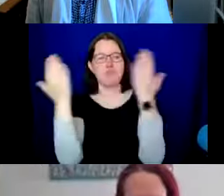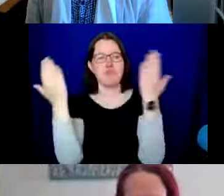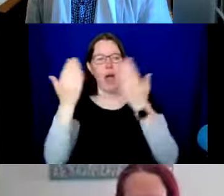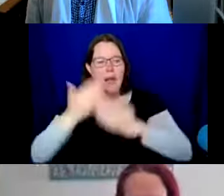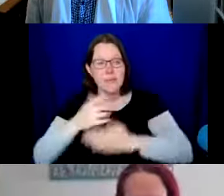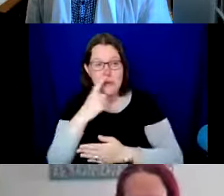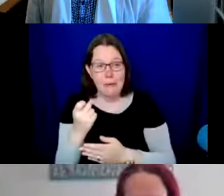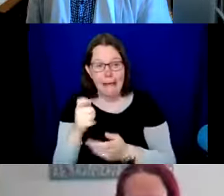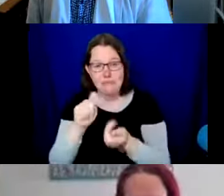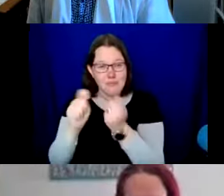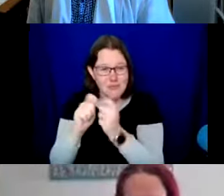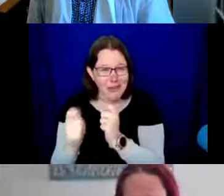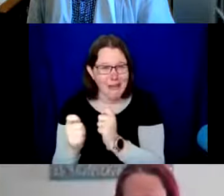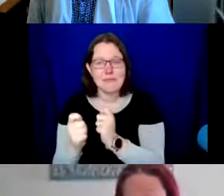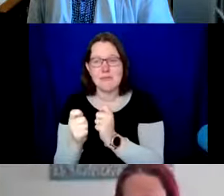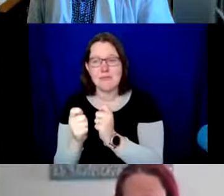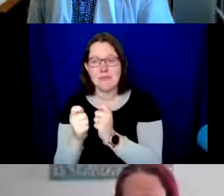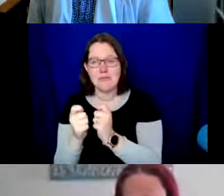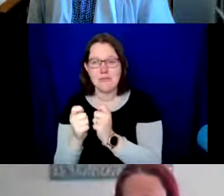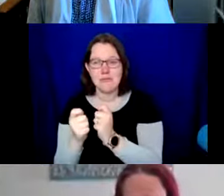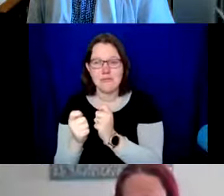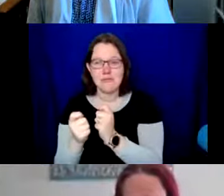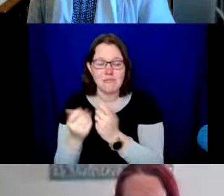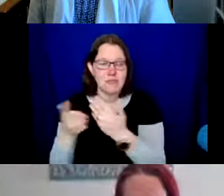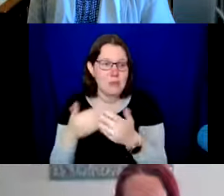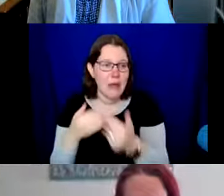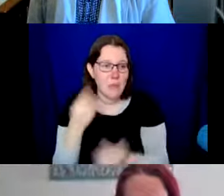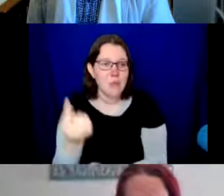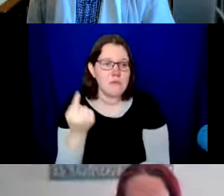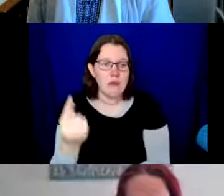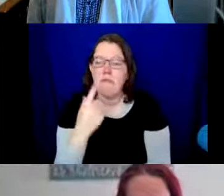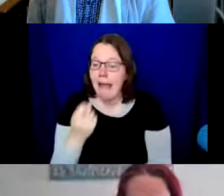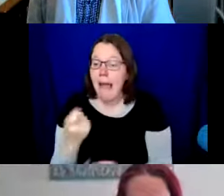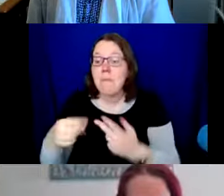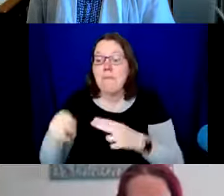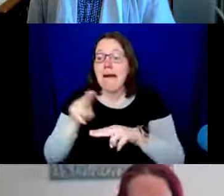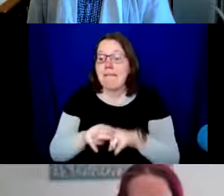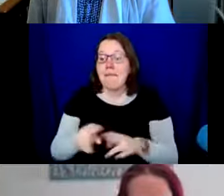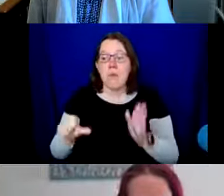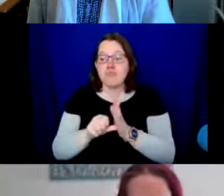so if you're having a problem with that do put something in the chat and esther can